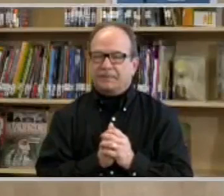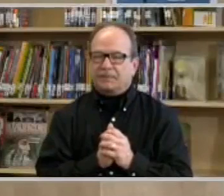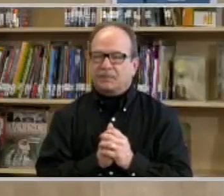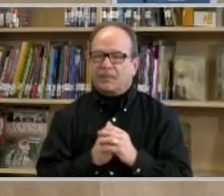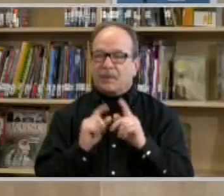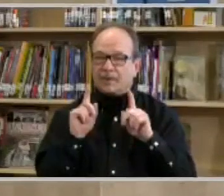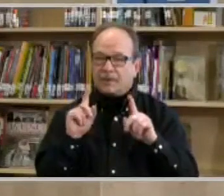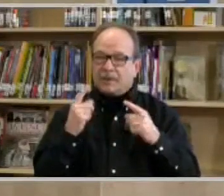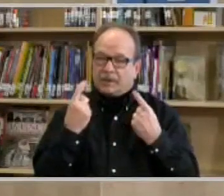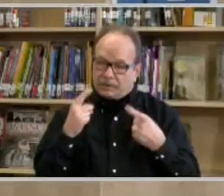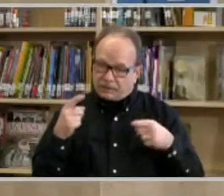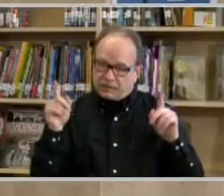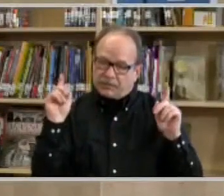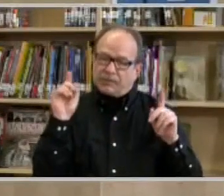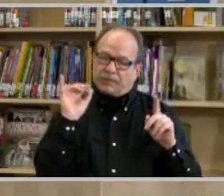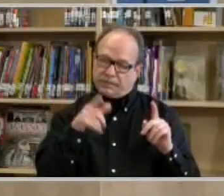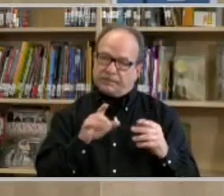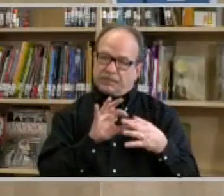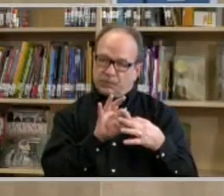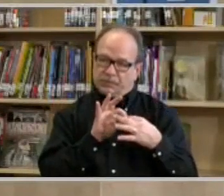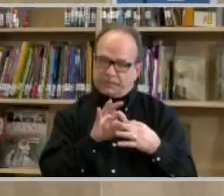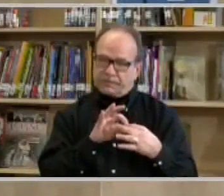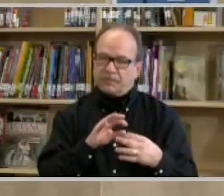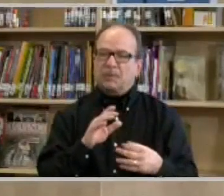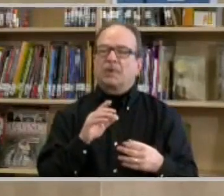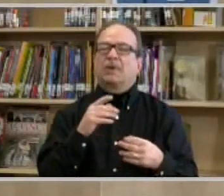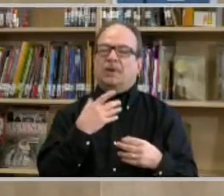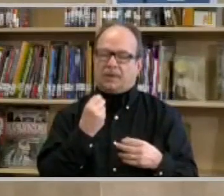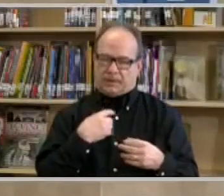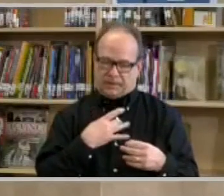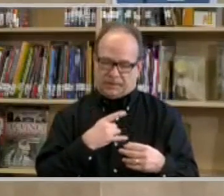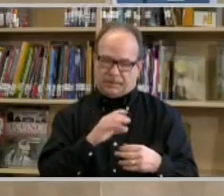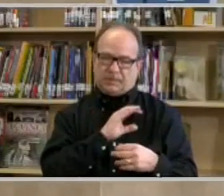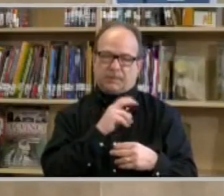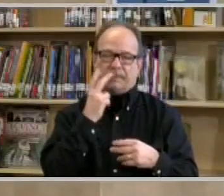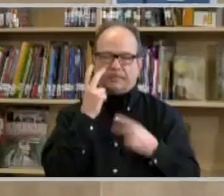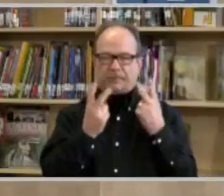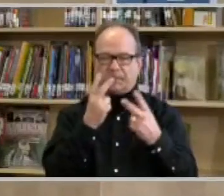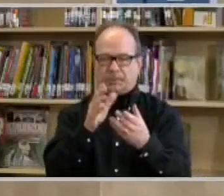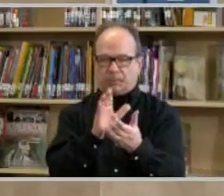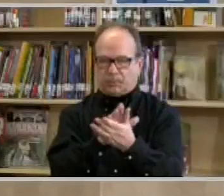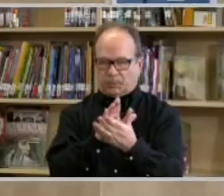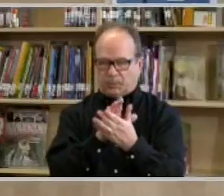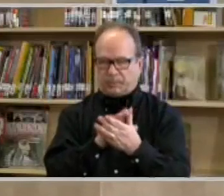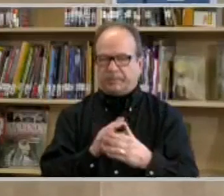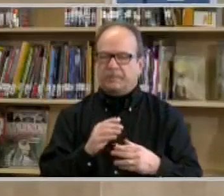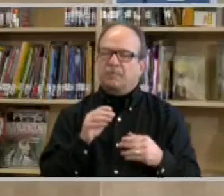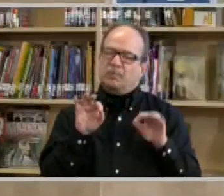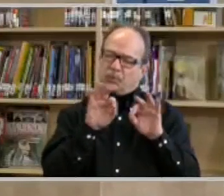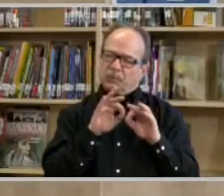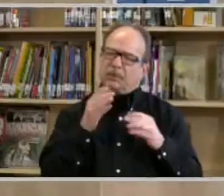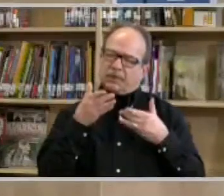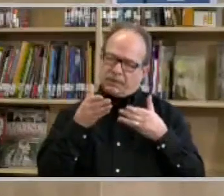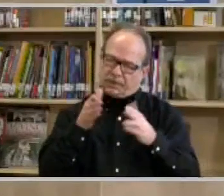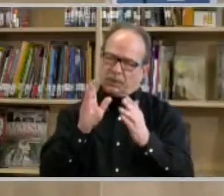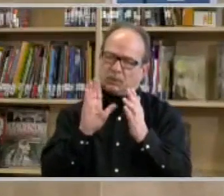BUT I THINK ALSO I THINK WHAT'S BEEN 6FUL IS IT POLICE -- SUCCESSFUL IS THE POLICE GOING